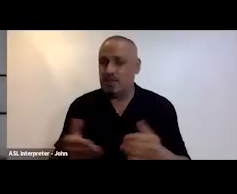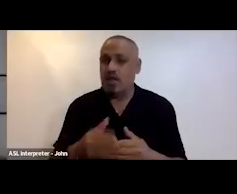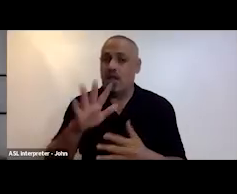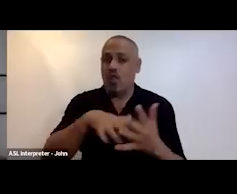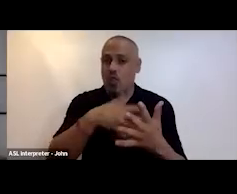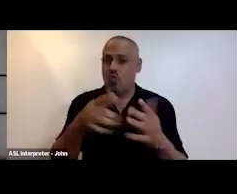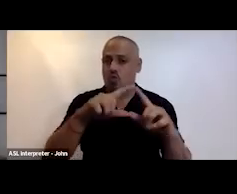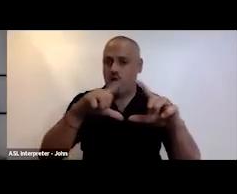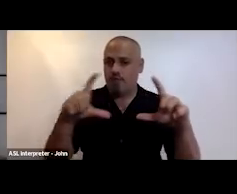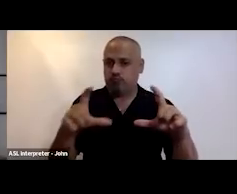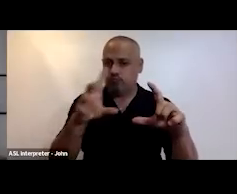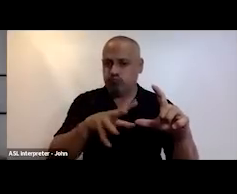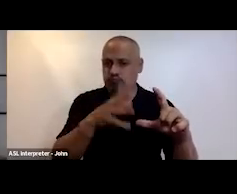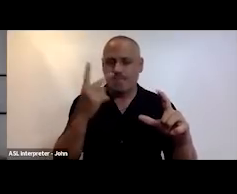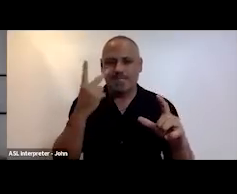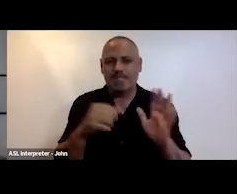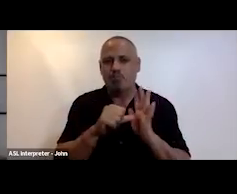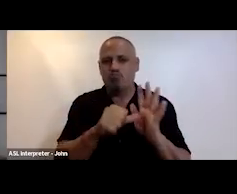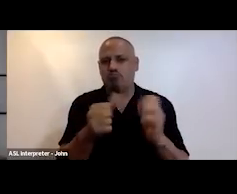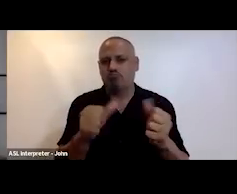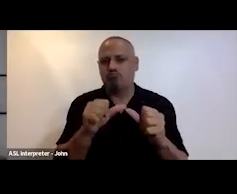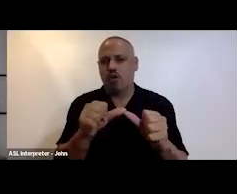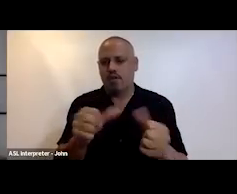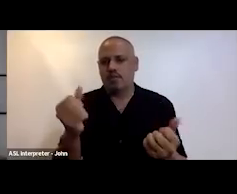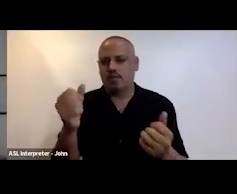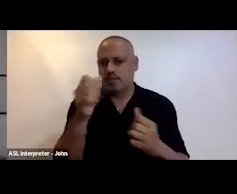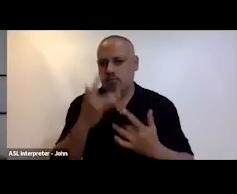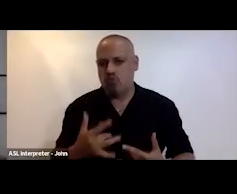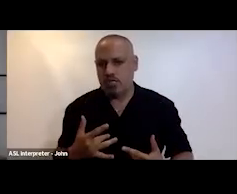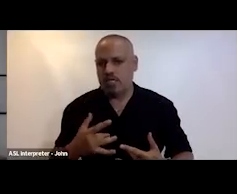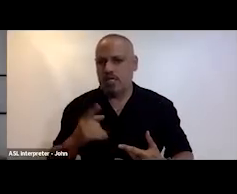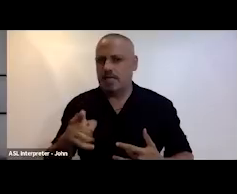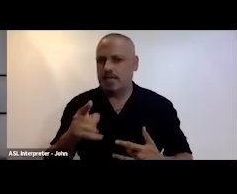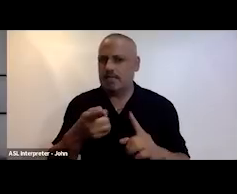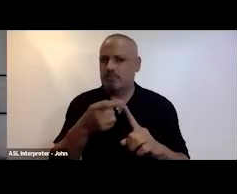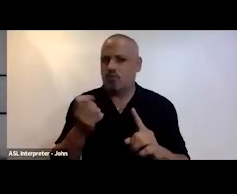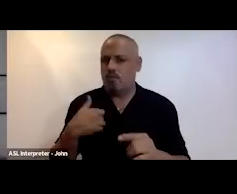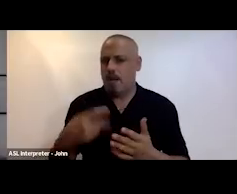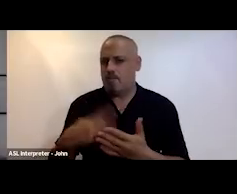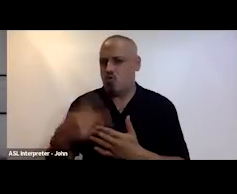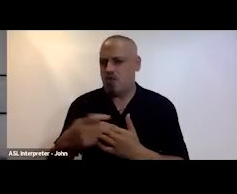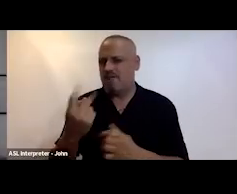the prevalence of depression. I mean this data was taken from one of my programs a number of years back,